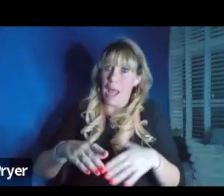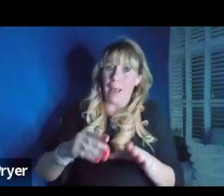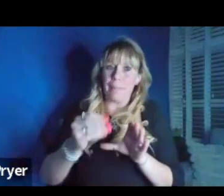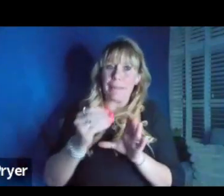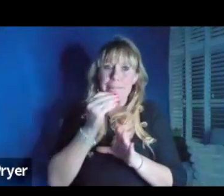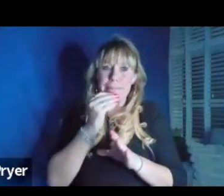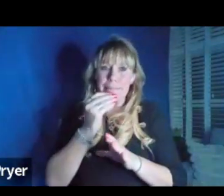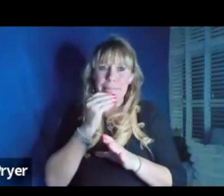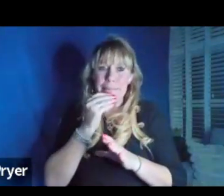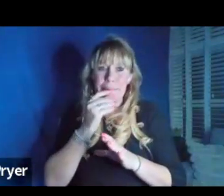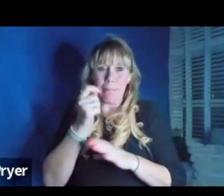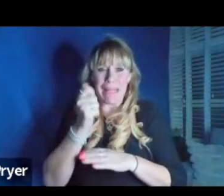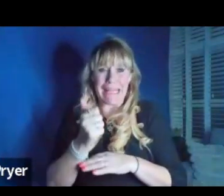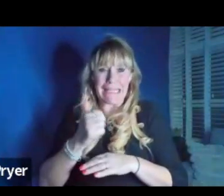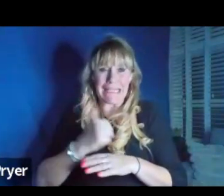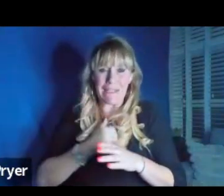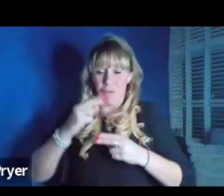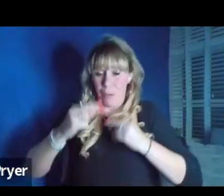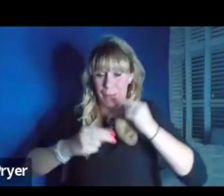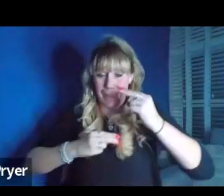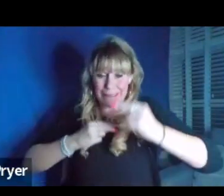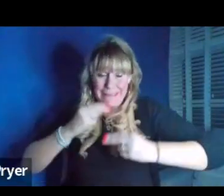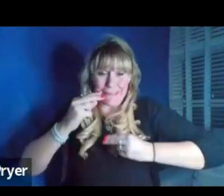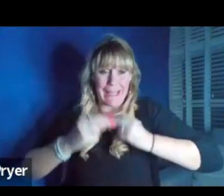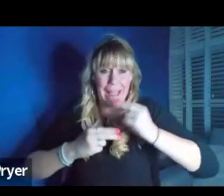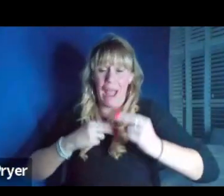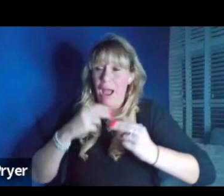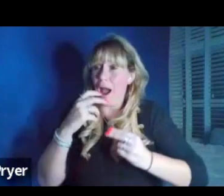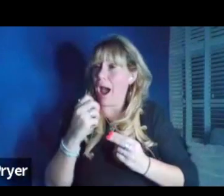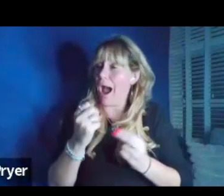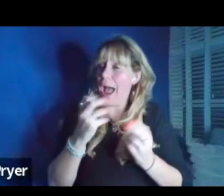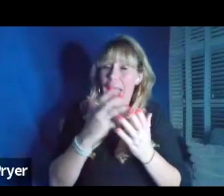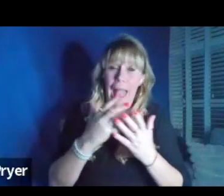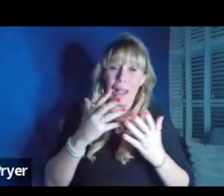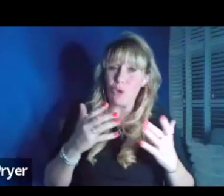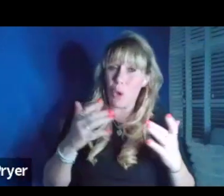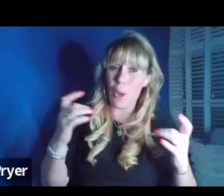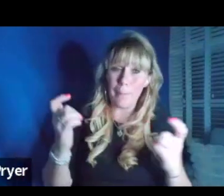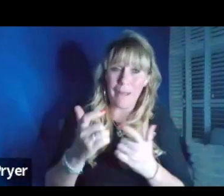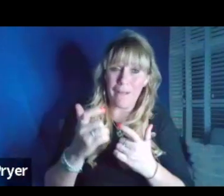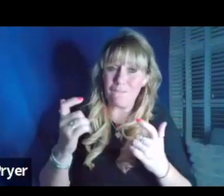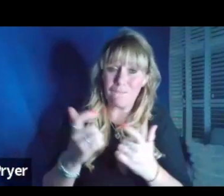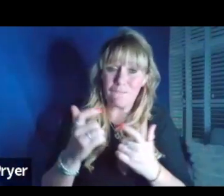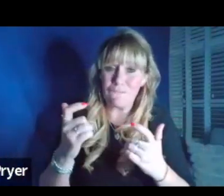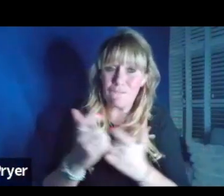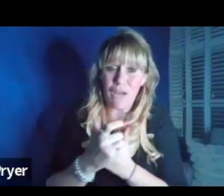I had me such fun, I my small gang of one